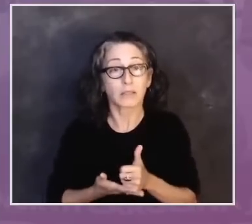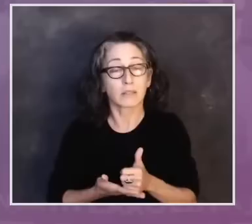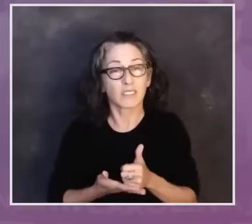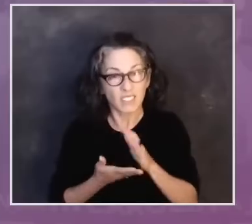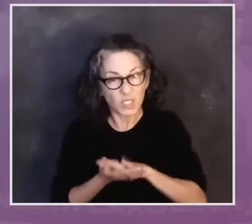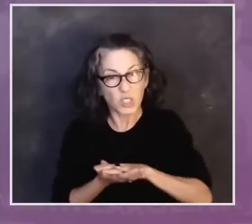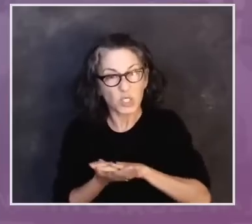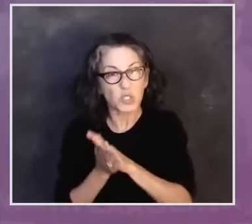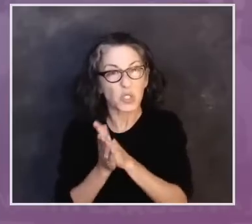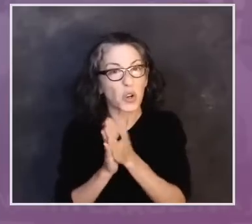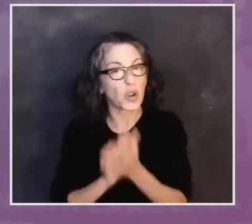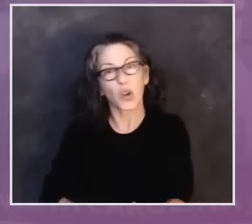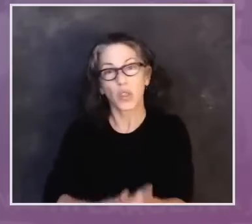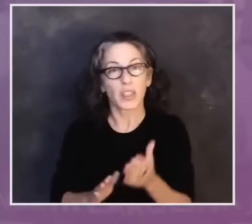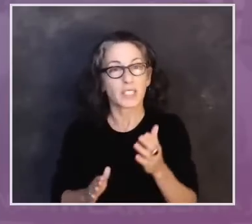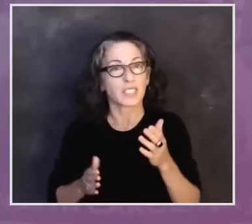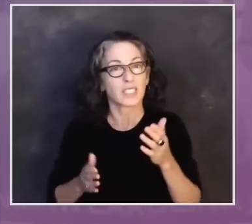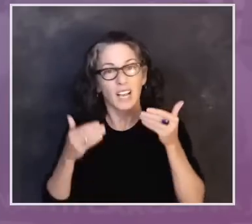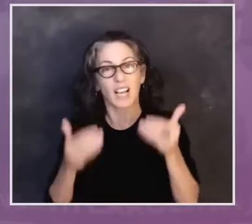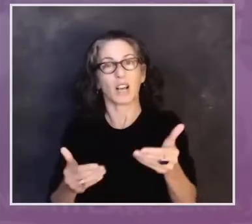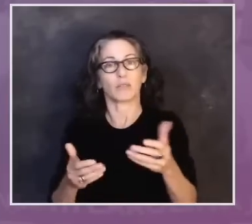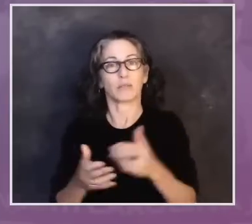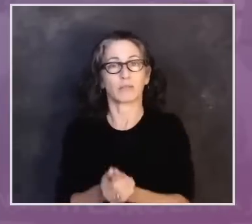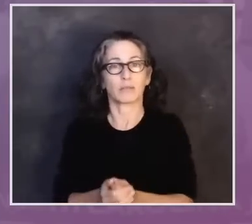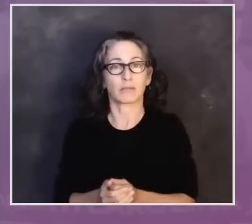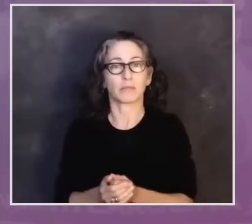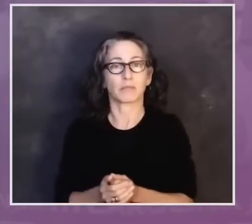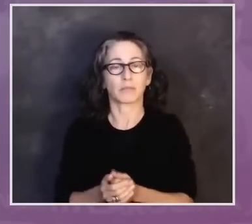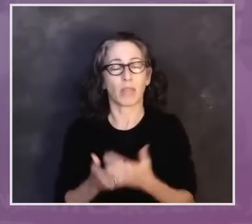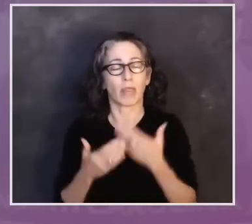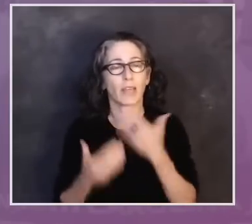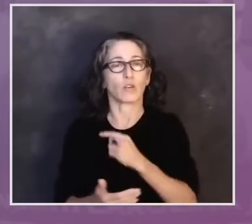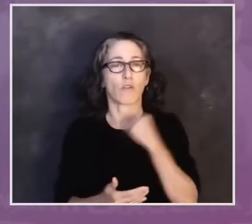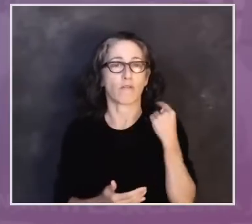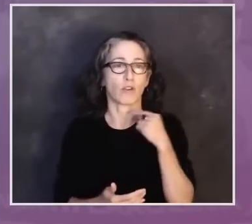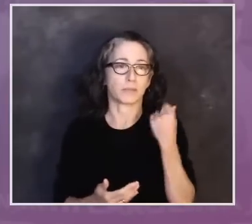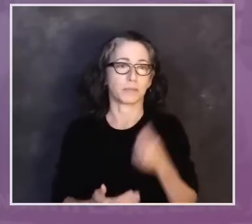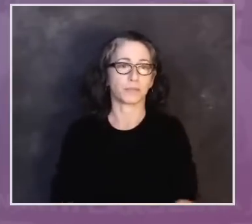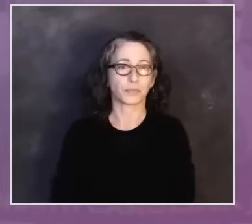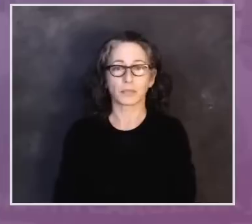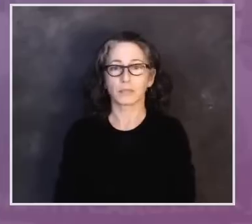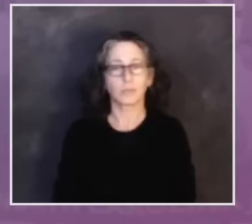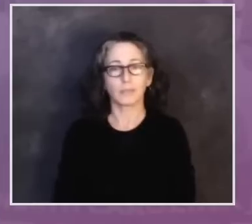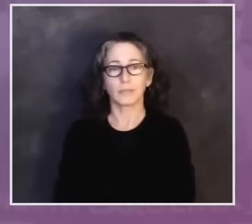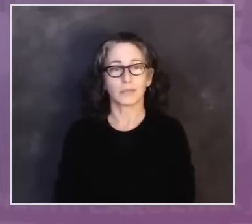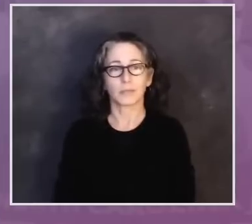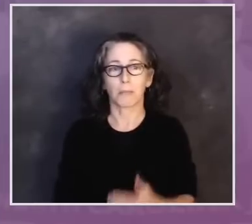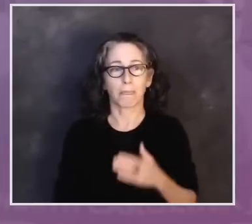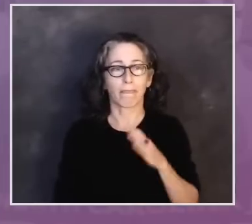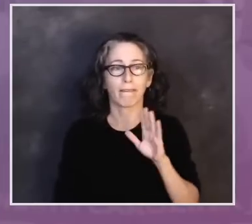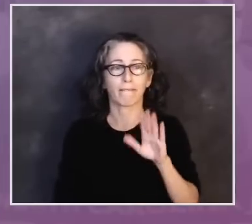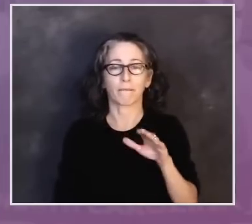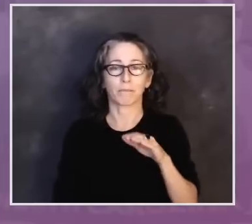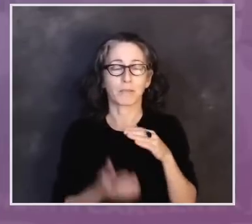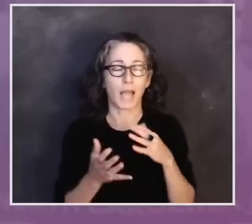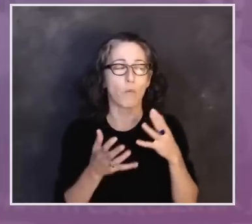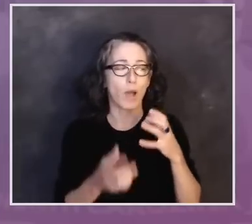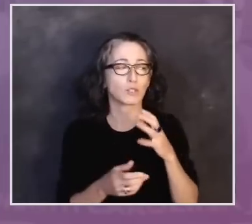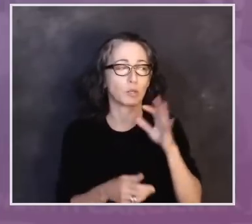AND HELP ME, HELP ME TURN THIS MOTHER OUT FOR JOE BIDEN AND KAMALA HARRIS.